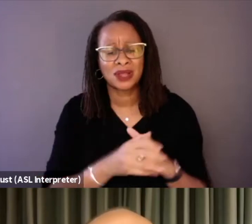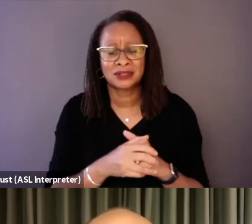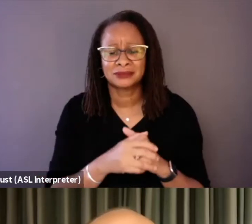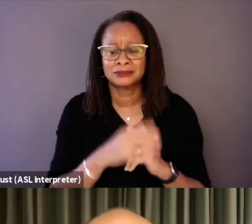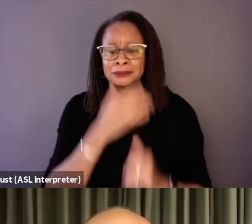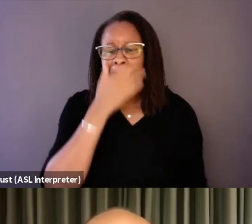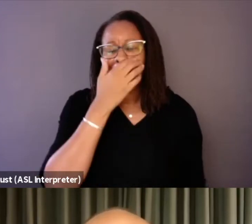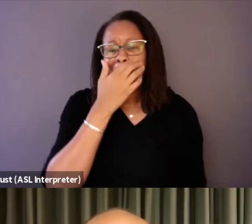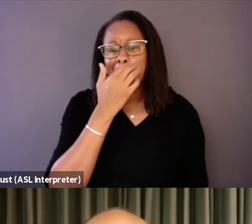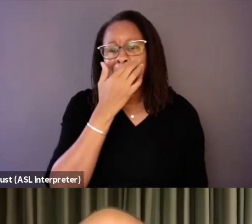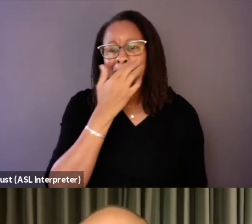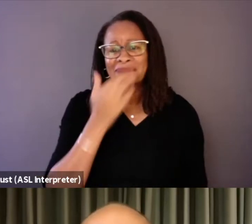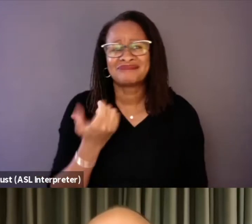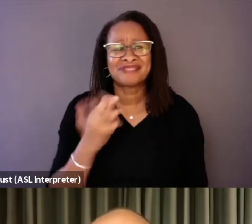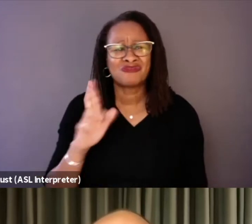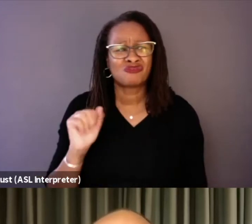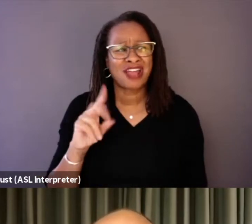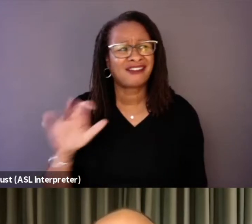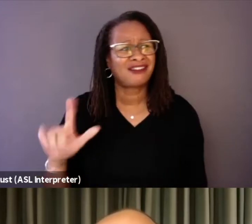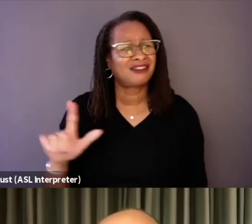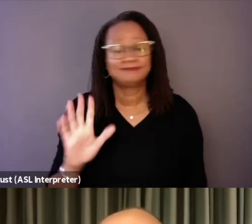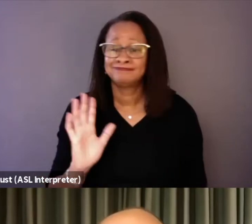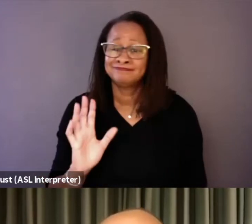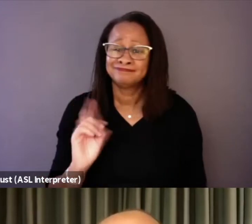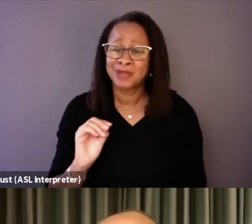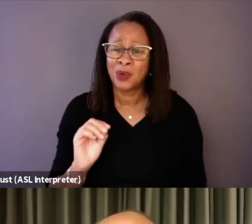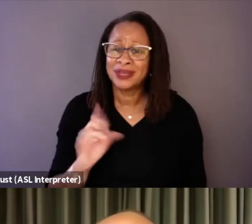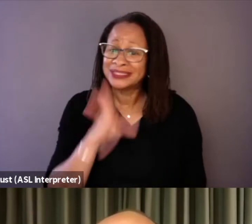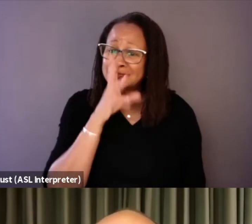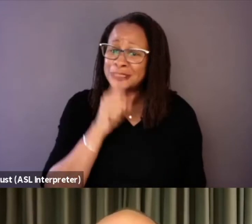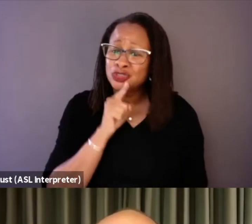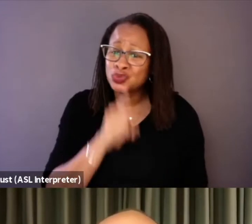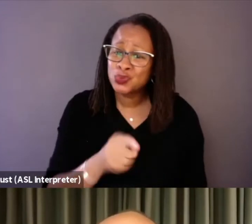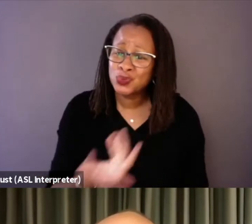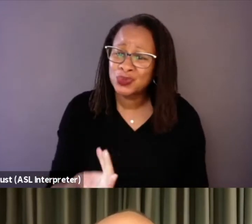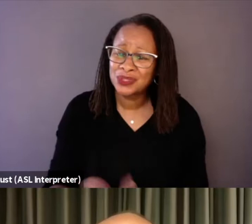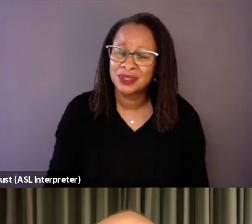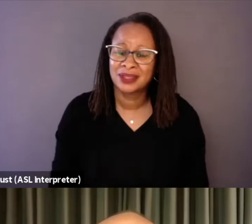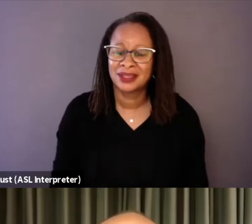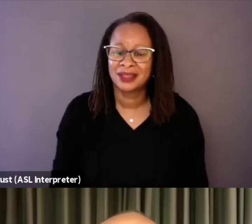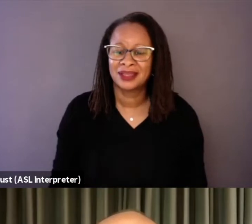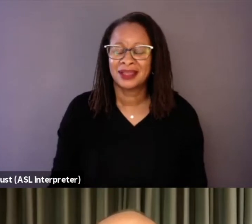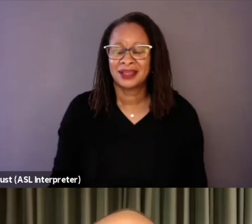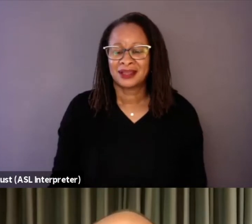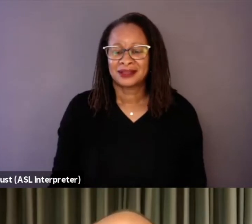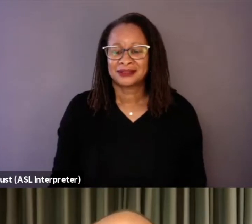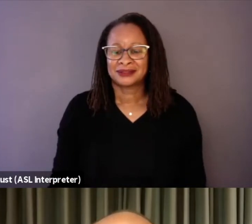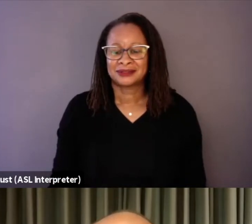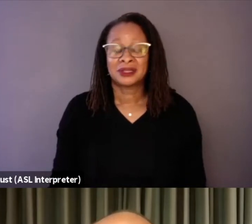he's not radical, he's just speaking the truth, but I guess the truths he speaking are uncomfortable.